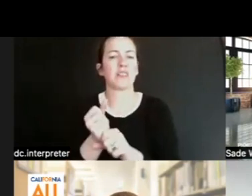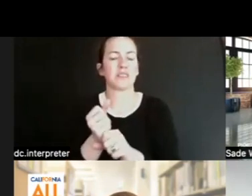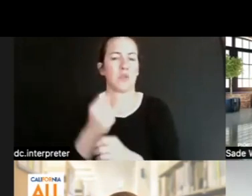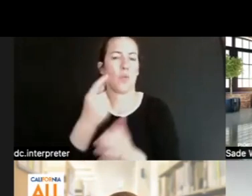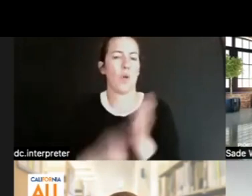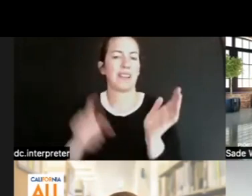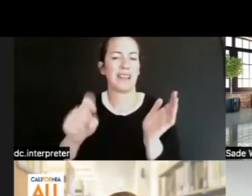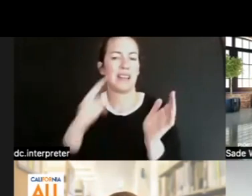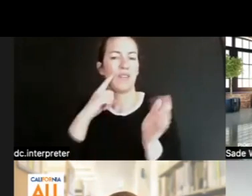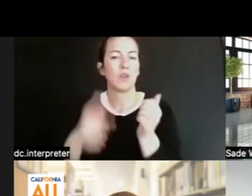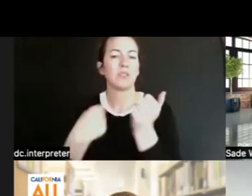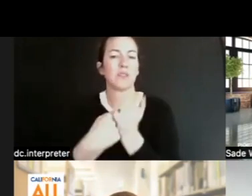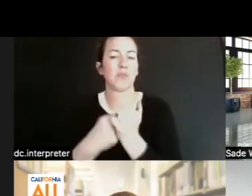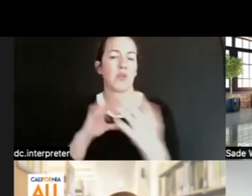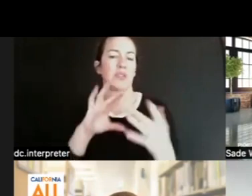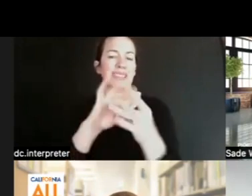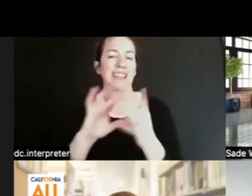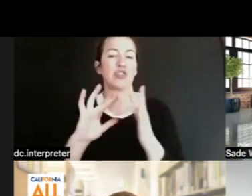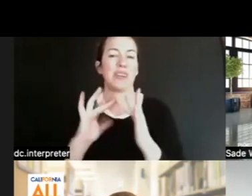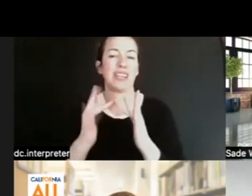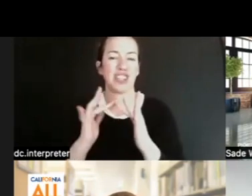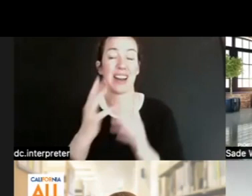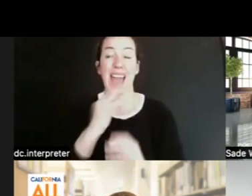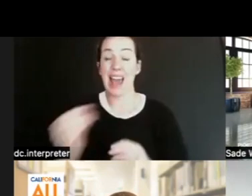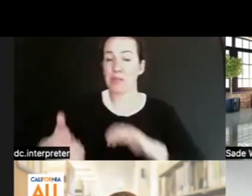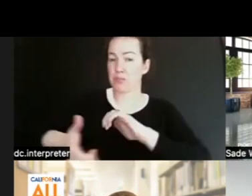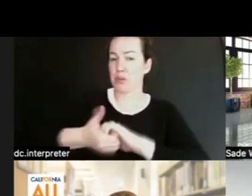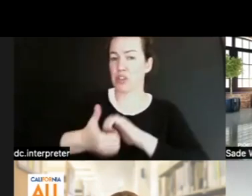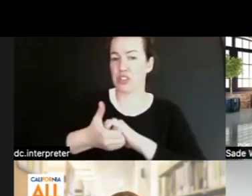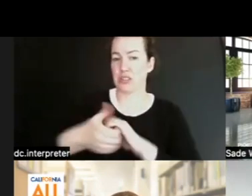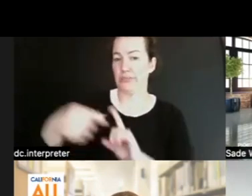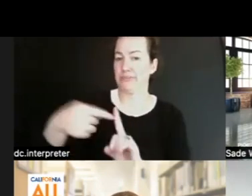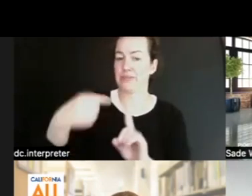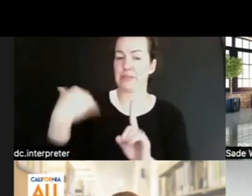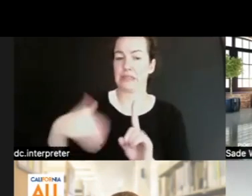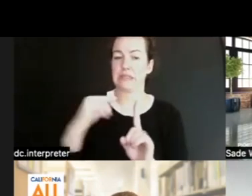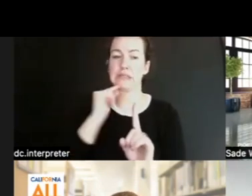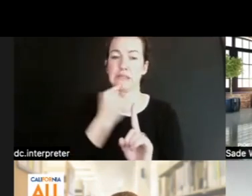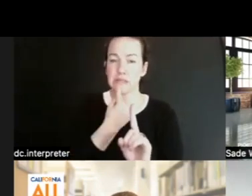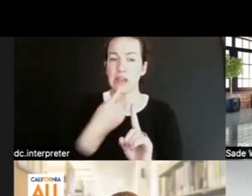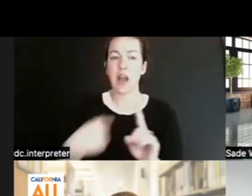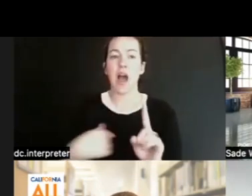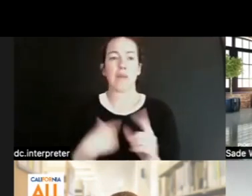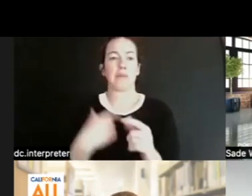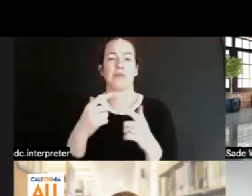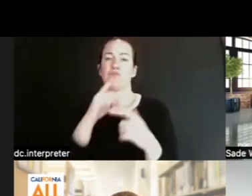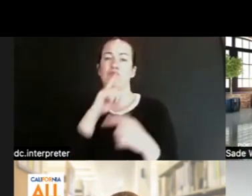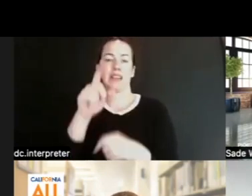connection. And also the partnerships that is huge. I I'm a huge advocate for not working in